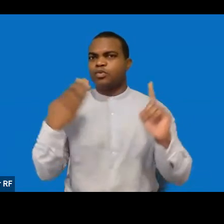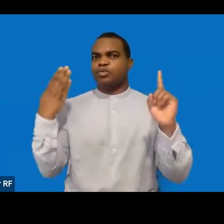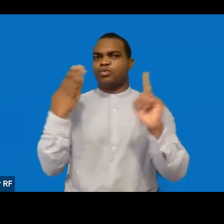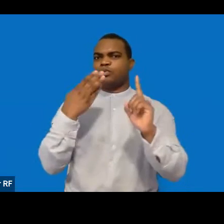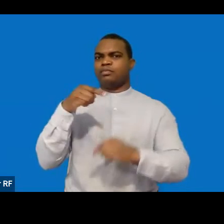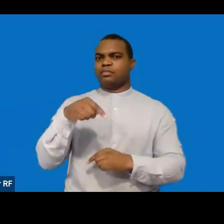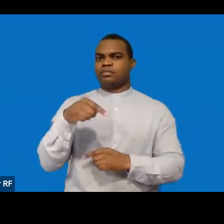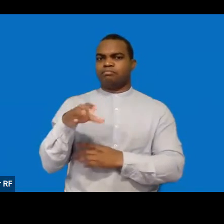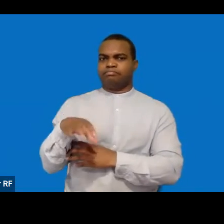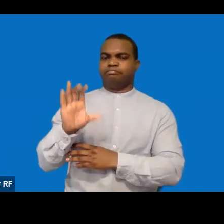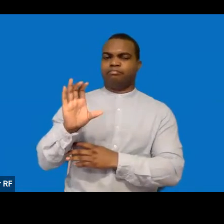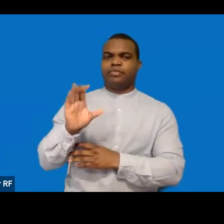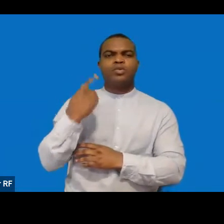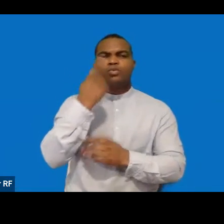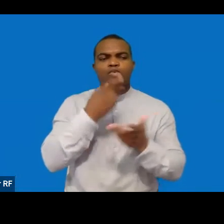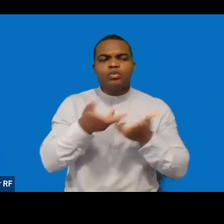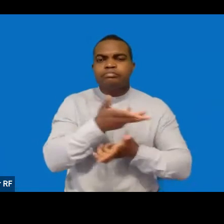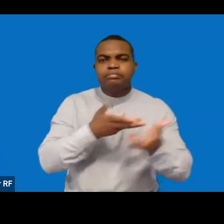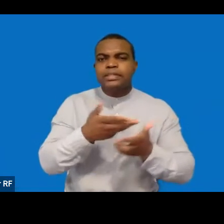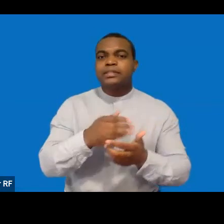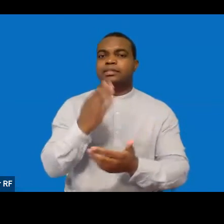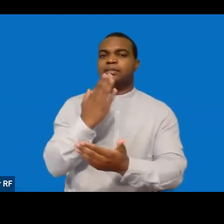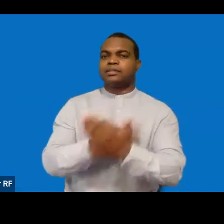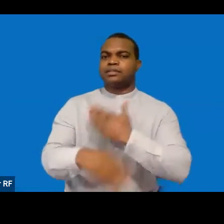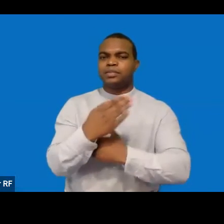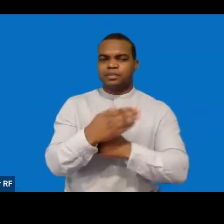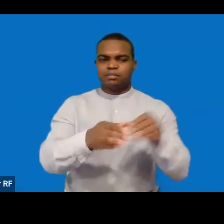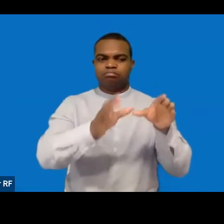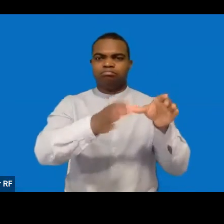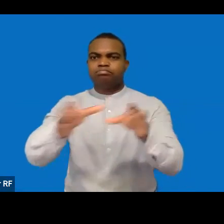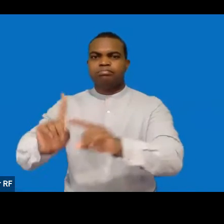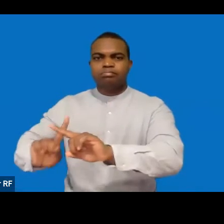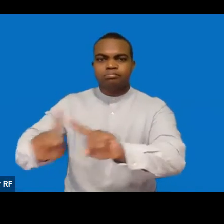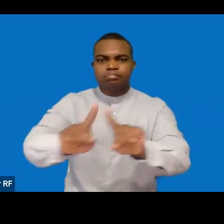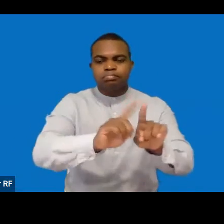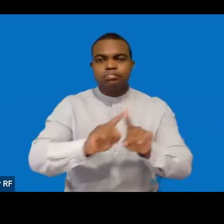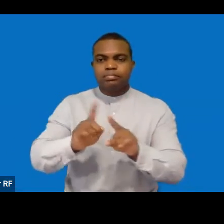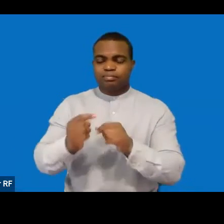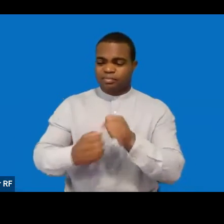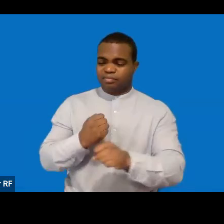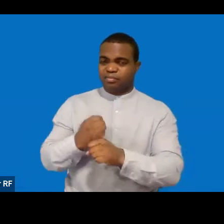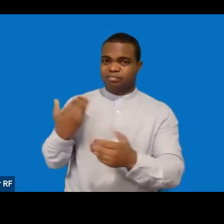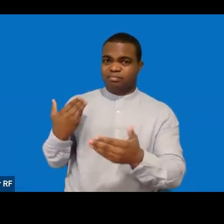It was related with the Freedom of the Movement of the EU, so that every European citizen